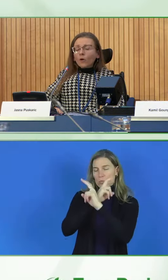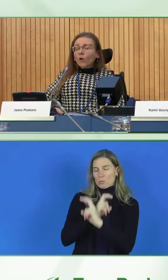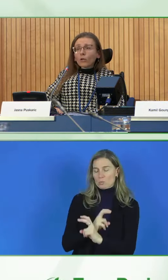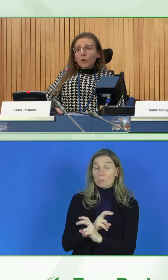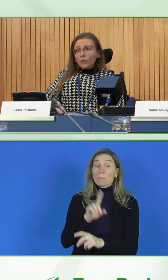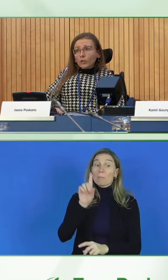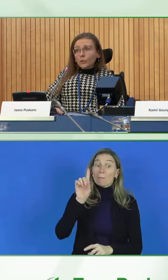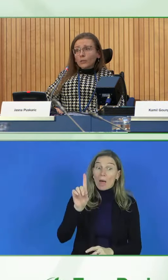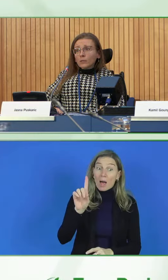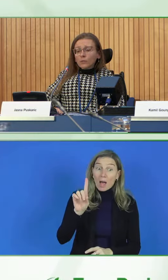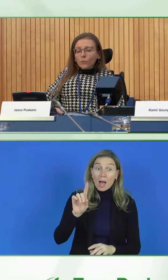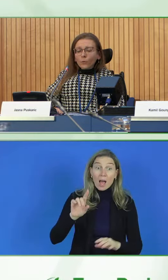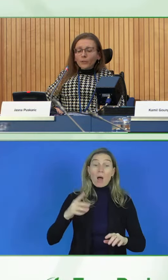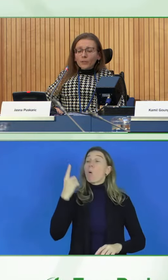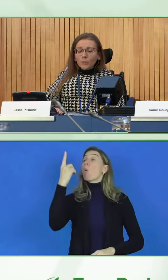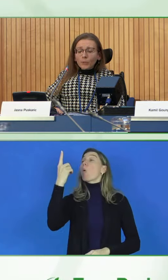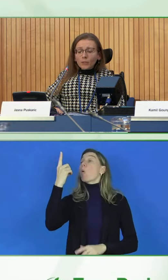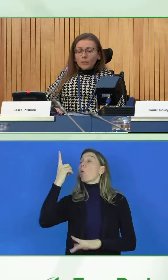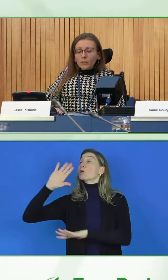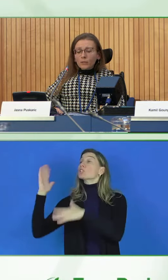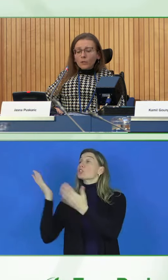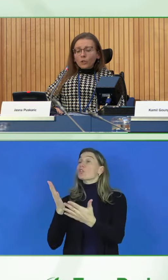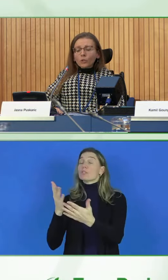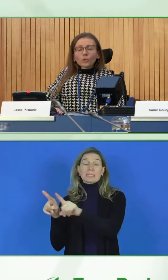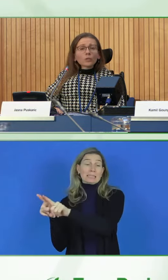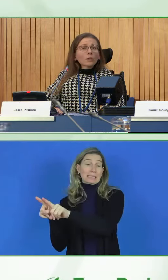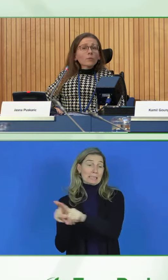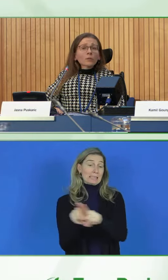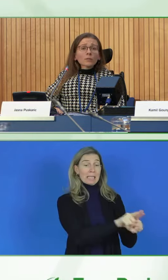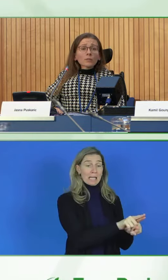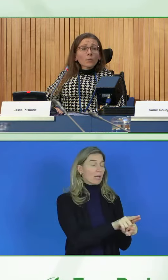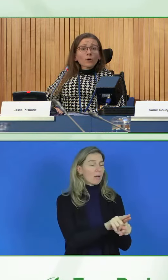All Austrians with disabilities should be given the same